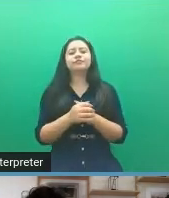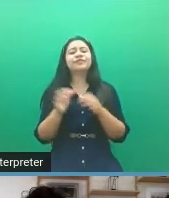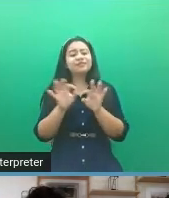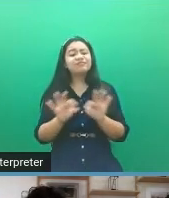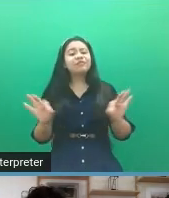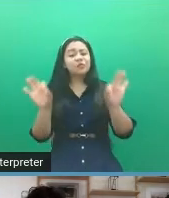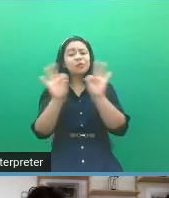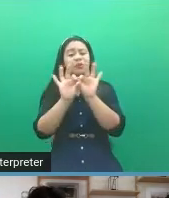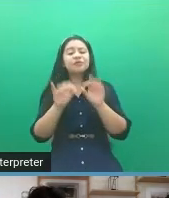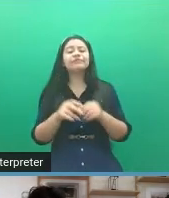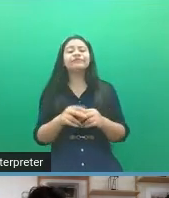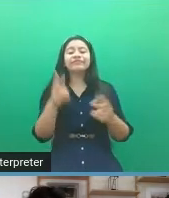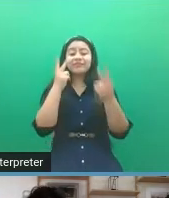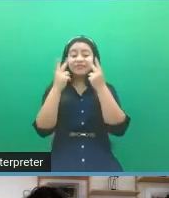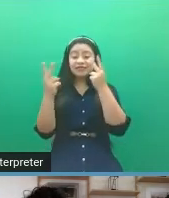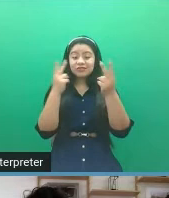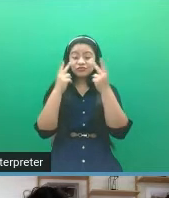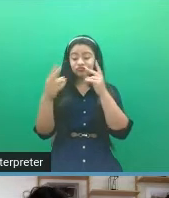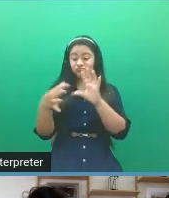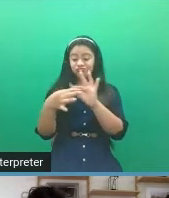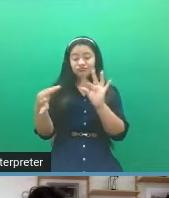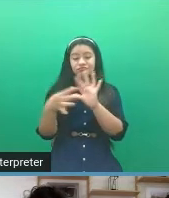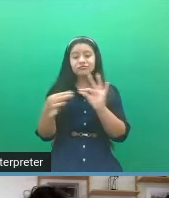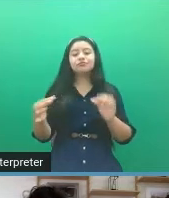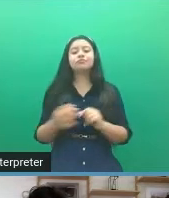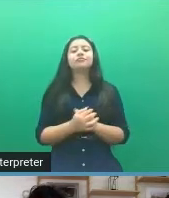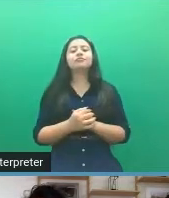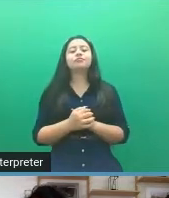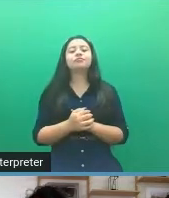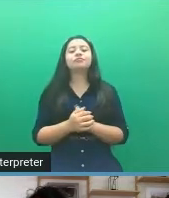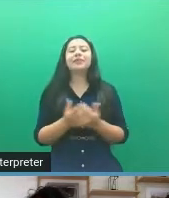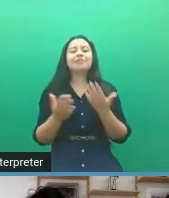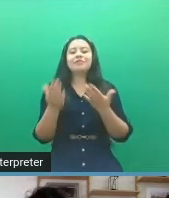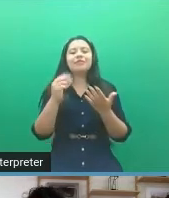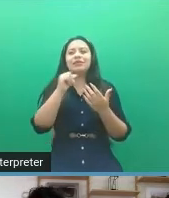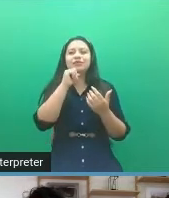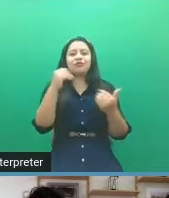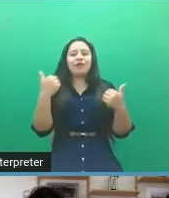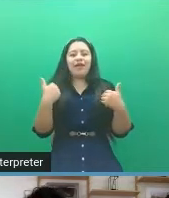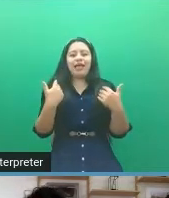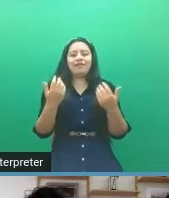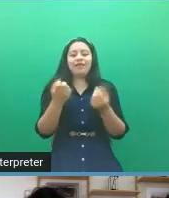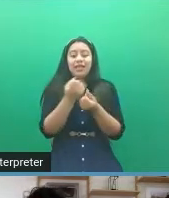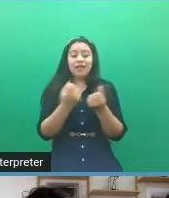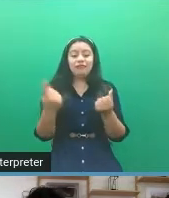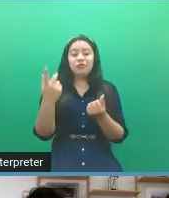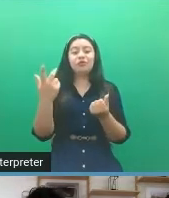visual description is likely not in everybody's workflow but when we're cataloging an object